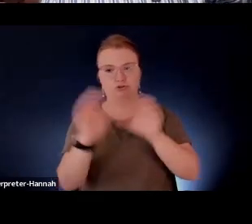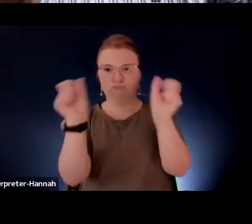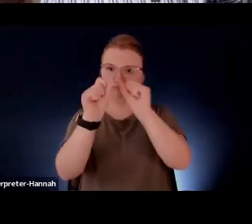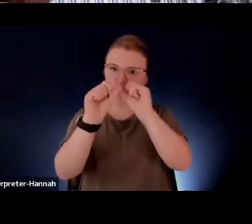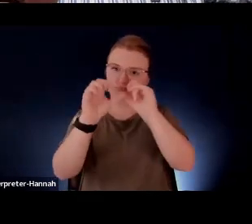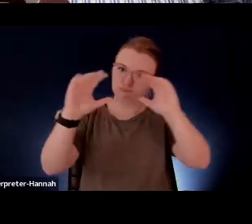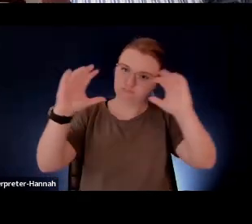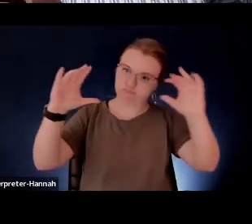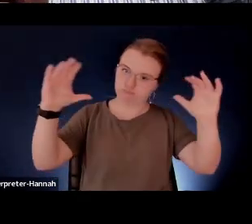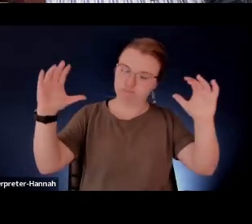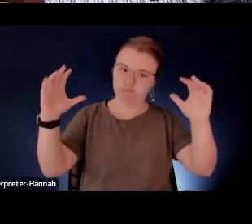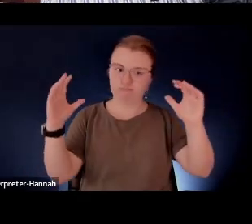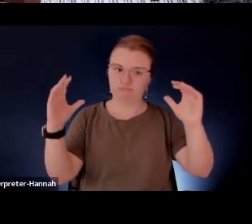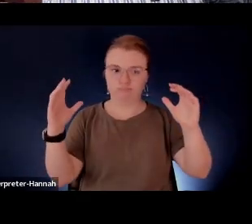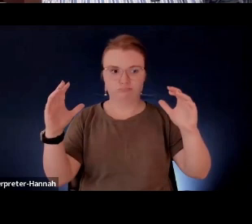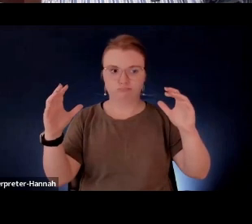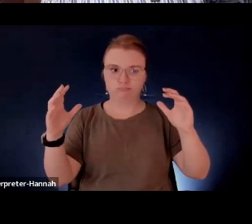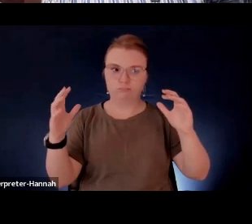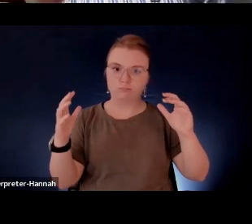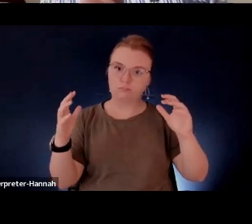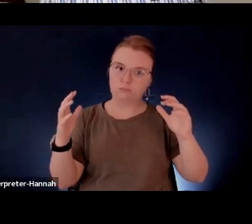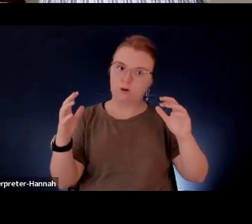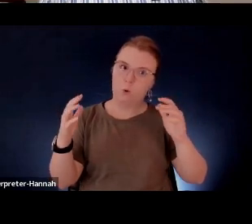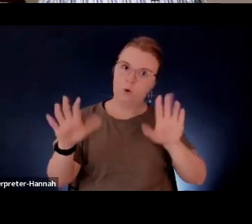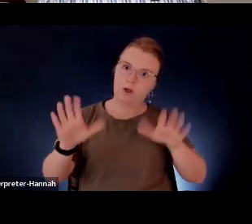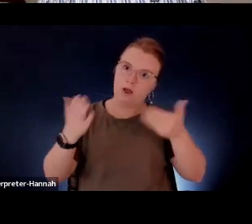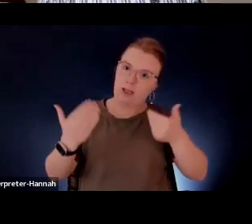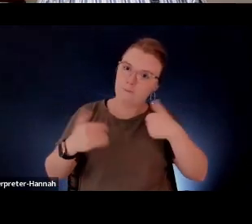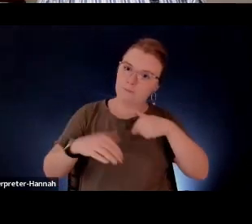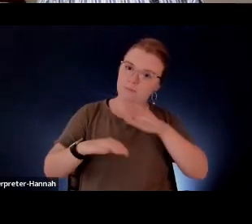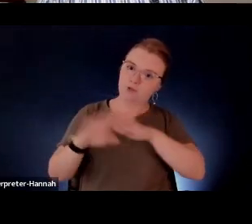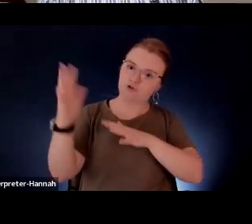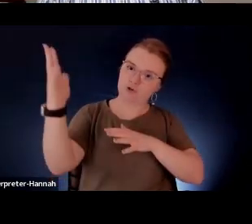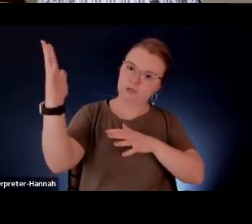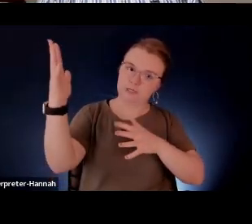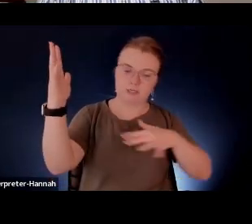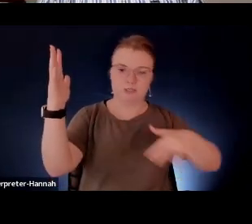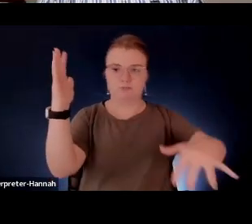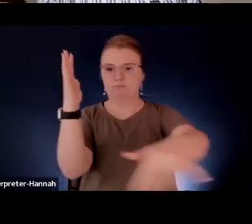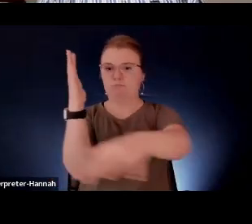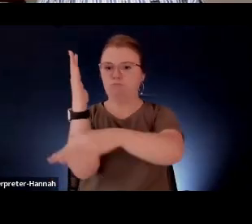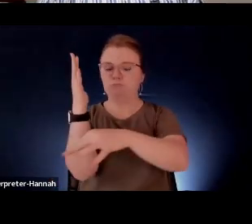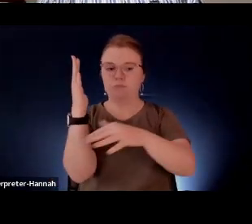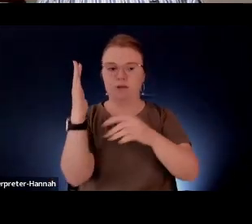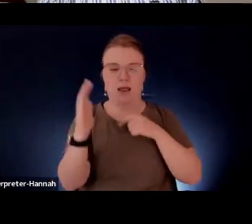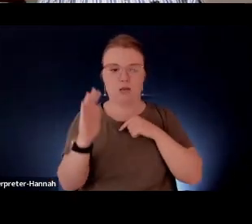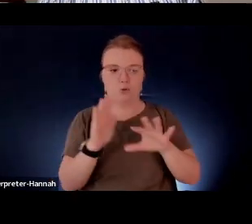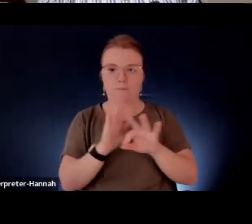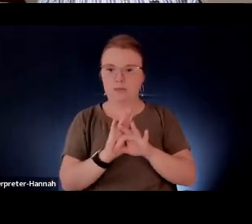Or in the picture of being, you know, on the tree. And then you pick one of the things that are in there, which was the spider.